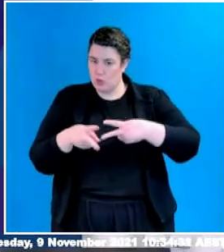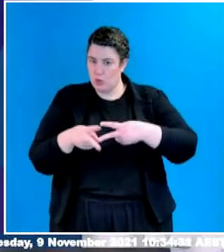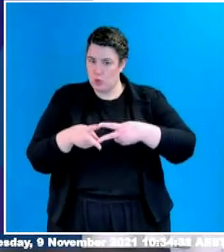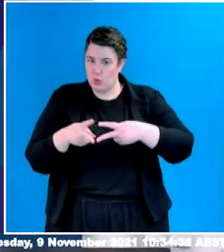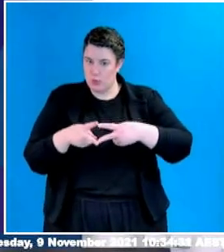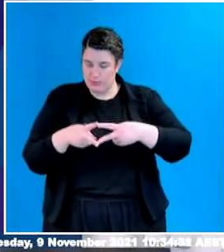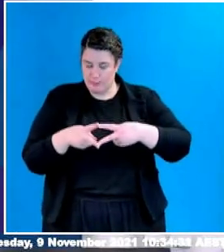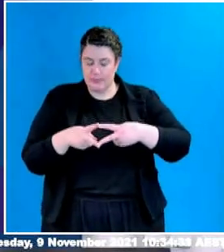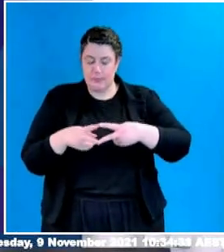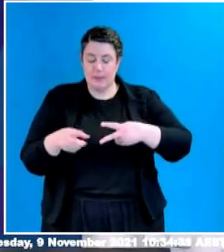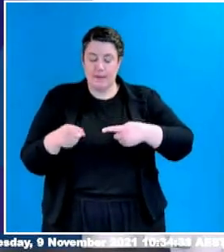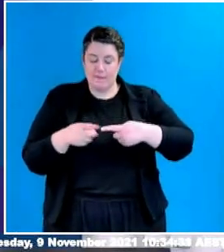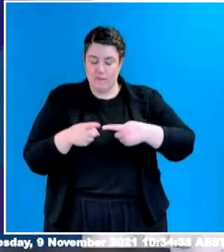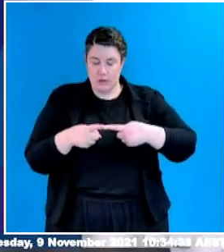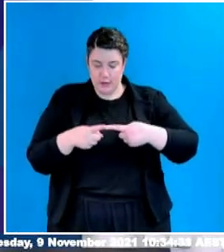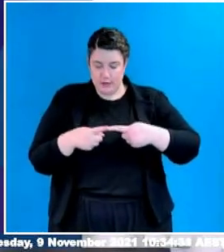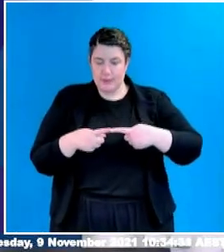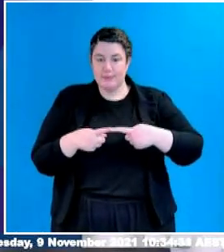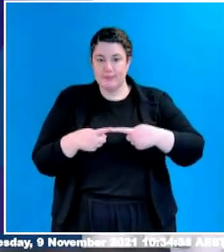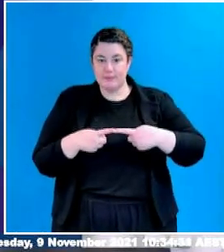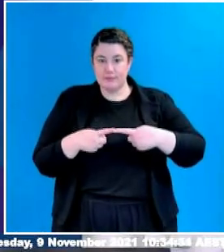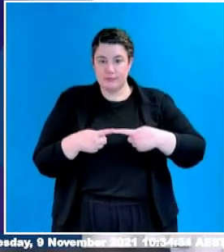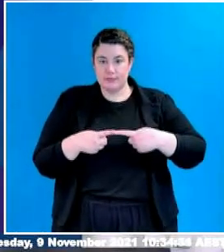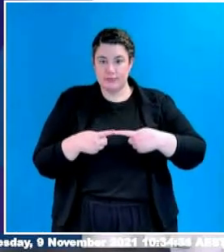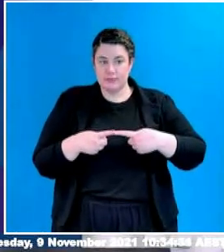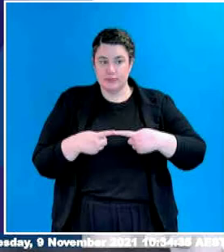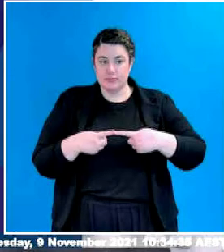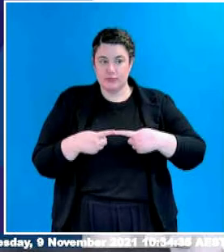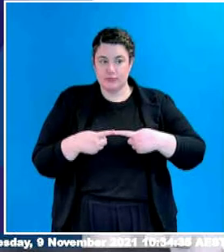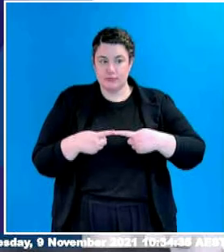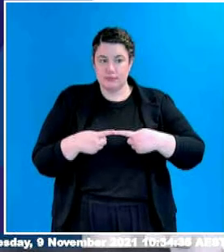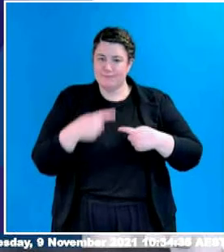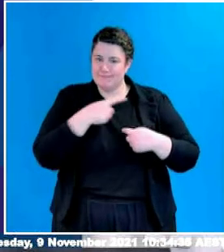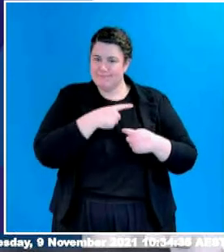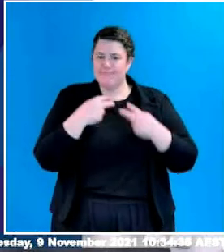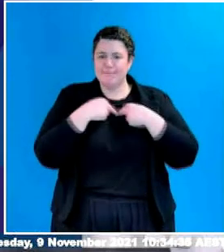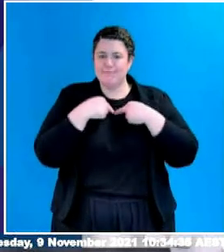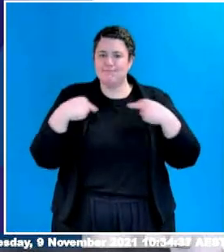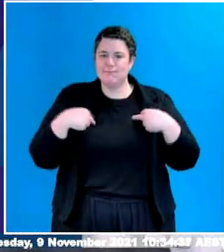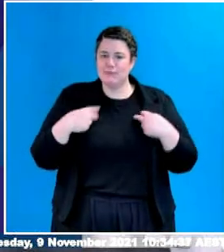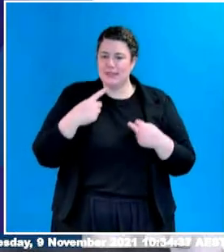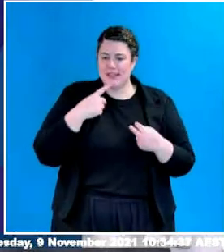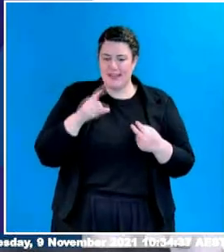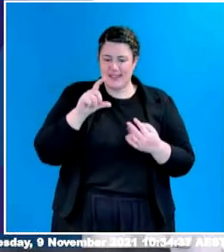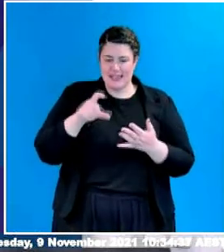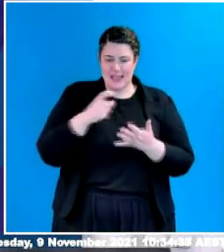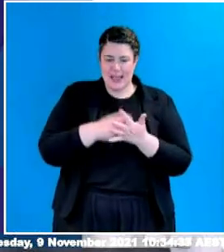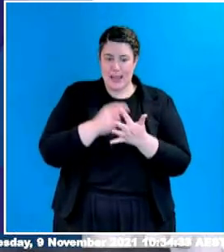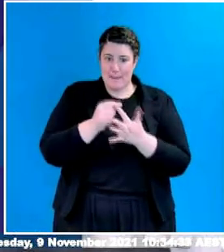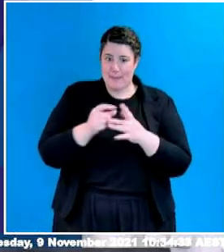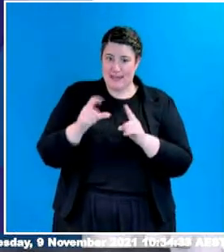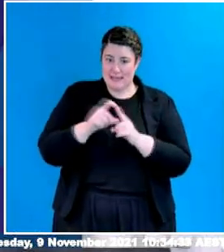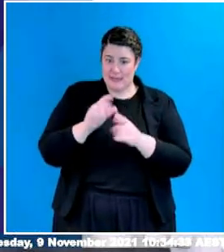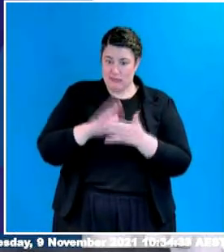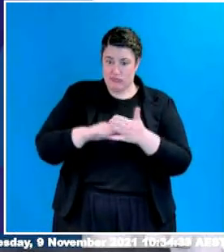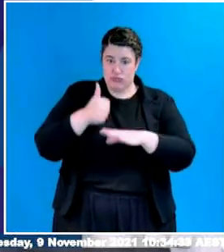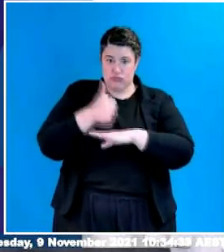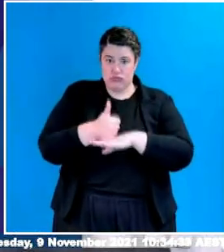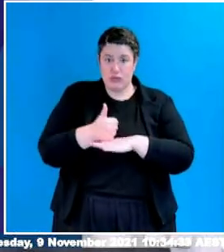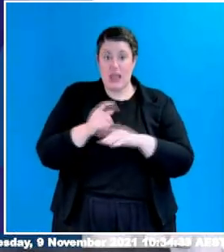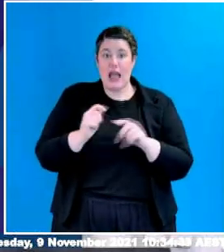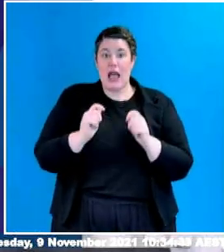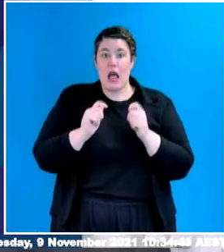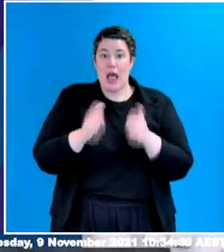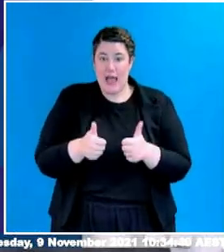The first one is, as Ms Eastman pointed out, the CRPD came after the ACT Act.